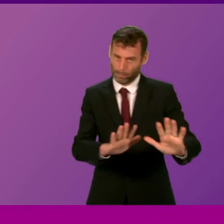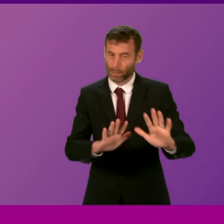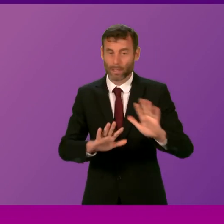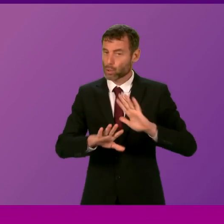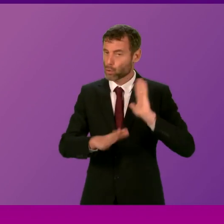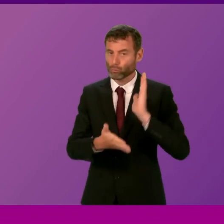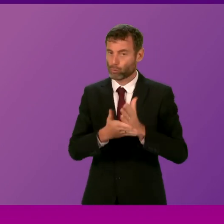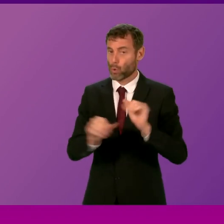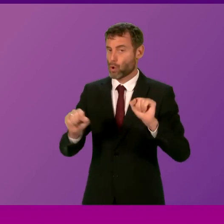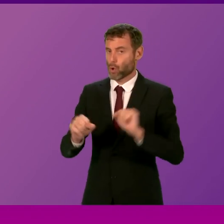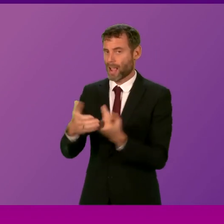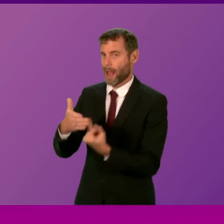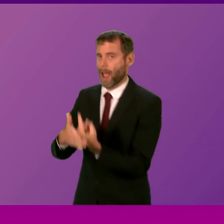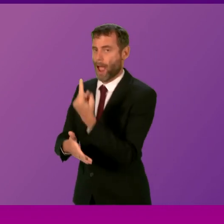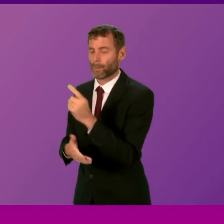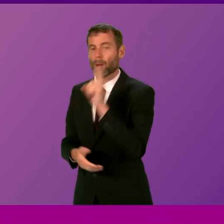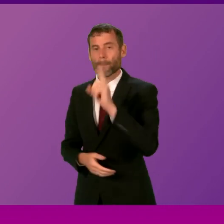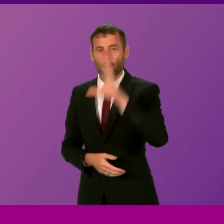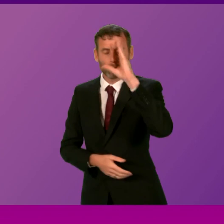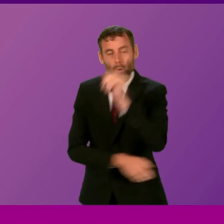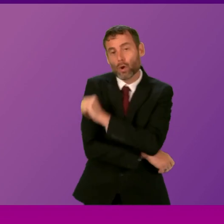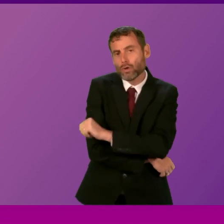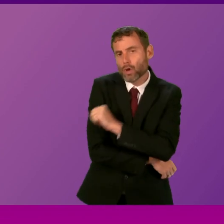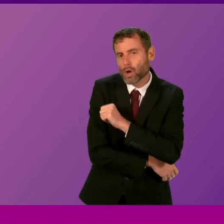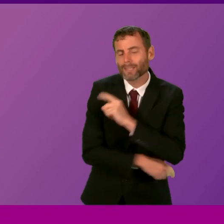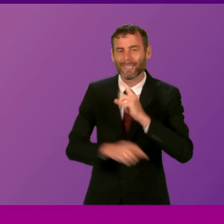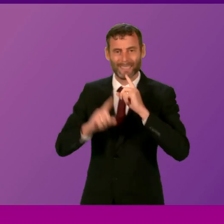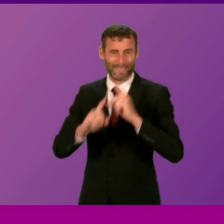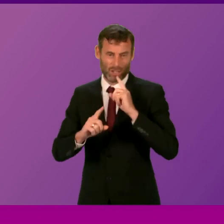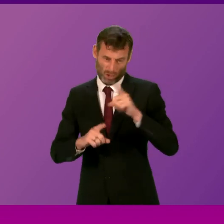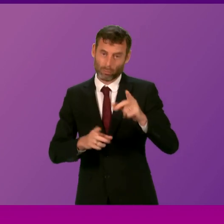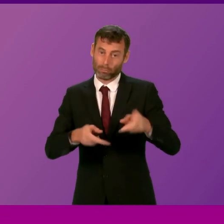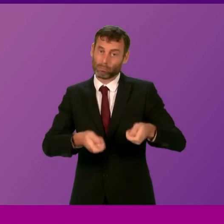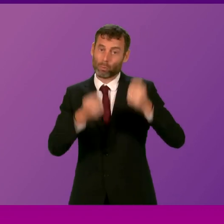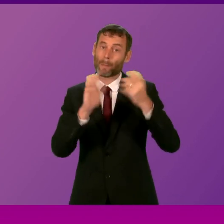Let me say to the nurse and the teacher that Anas Sarwar commented on that we have,